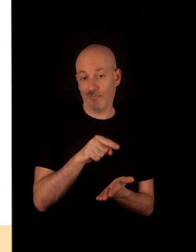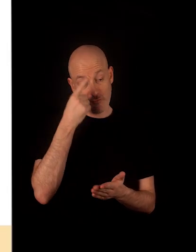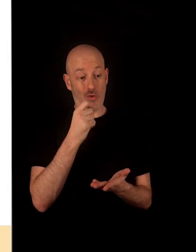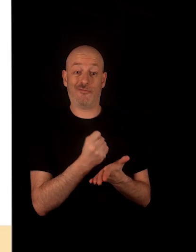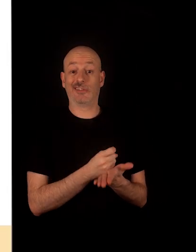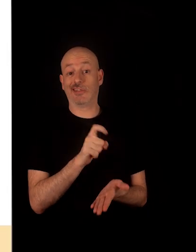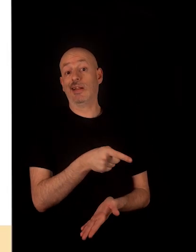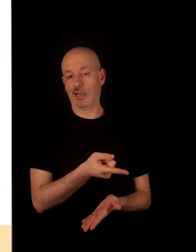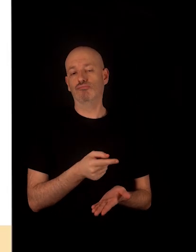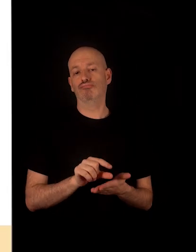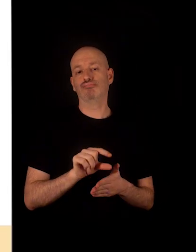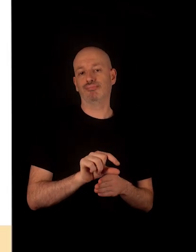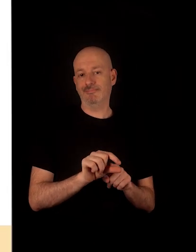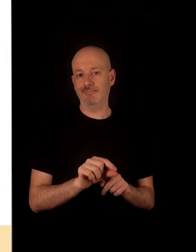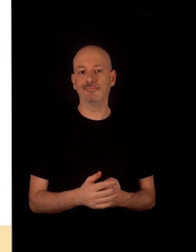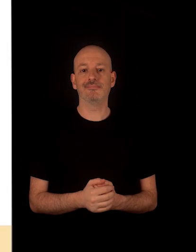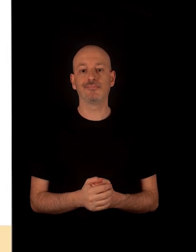there is an amount for the legal entity.